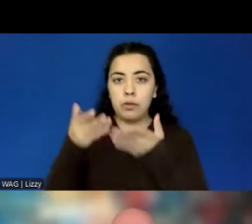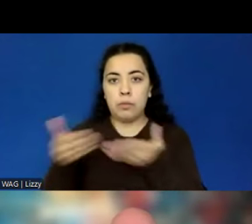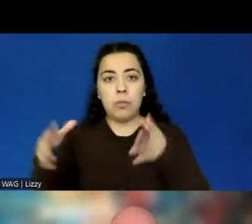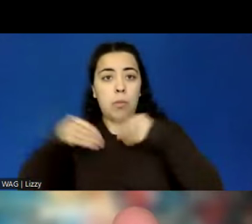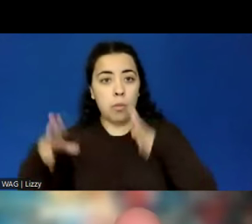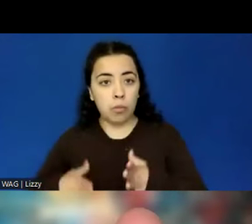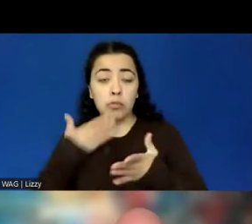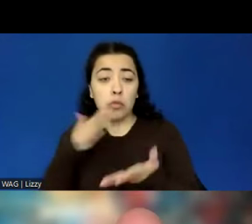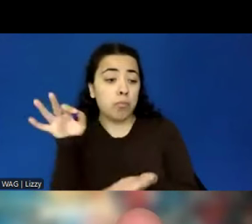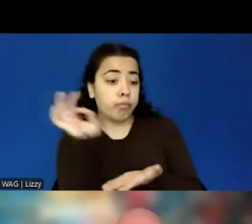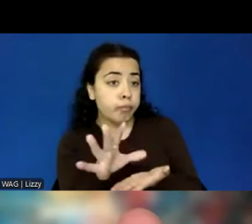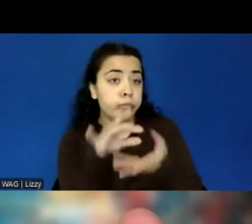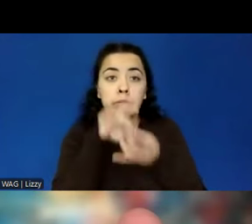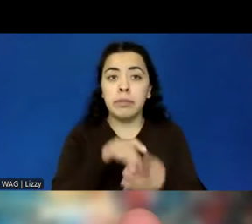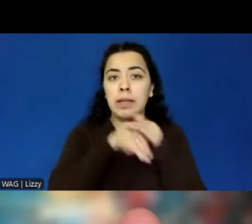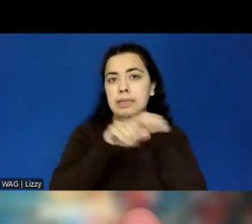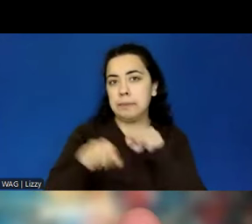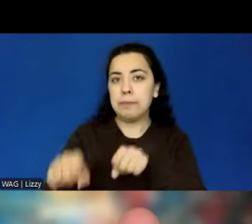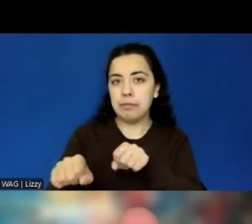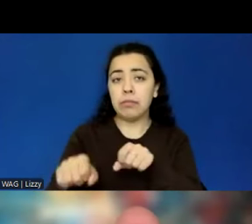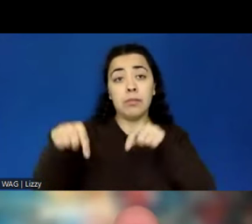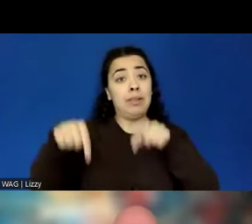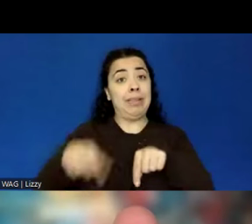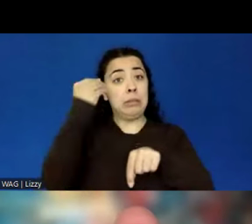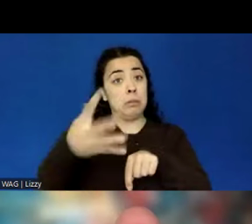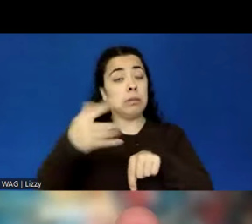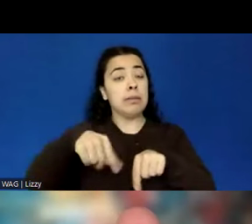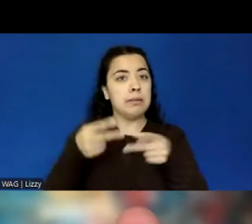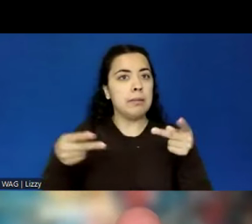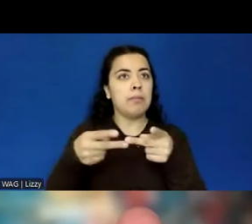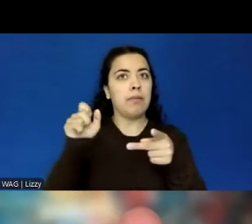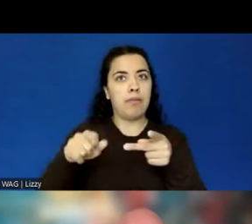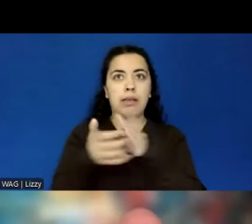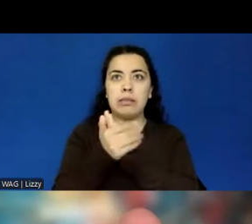accessibility challenges. And this is a place for them to really be able to skill up to help other